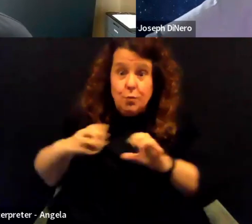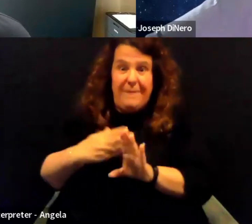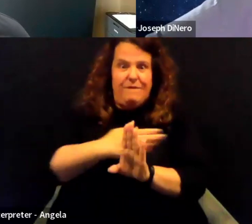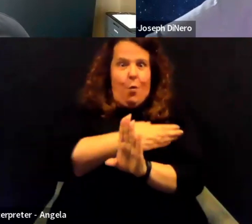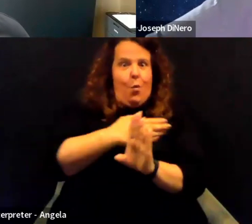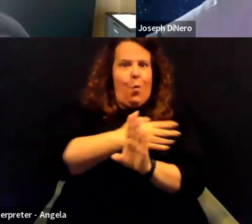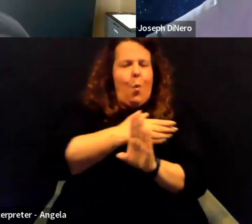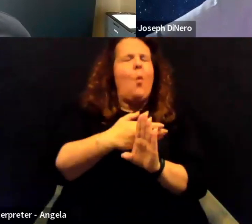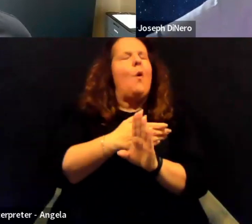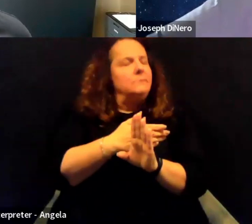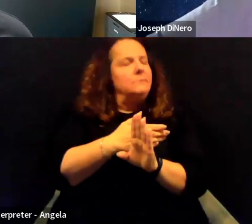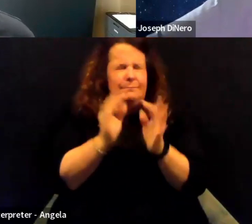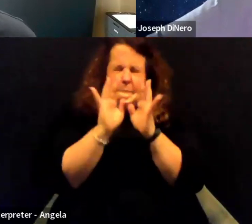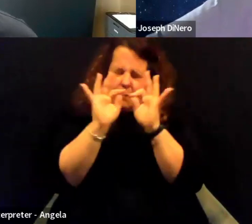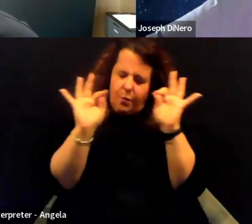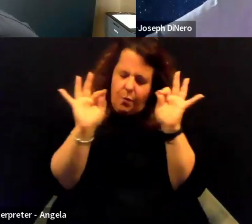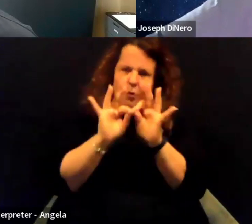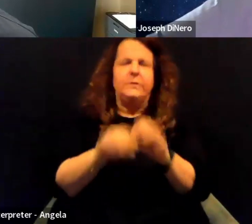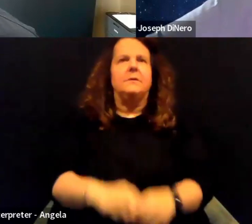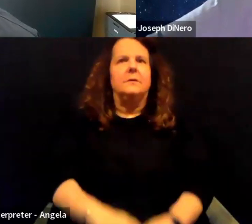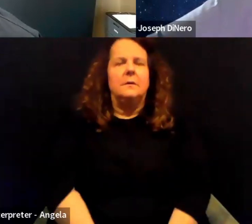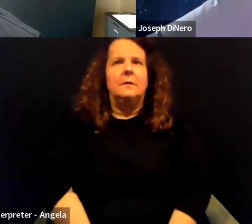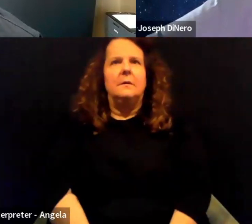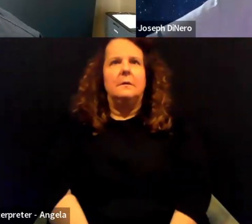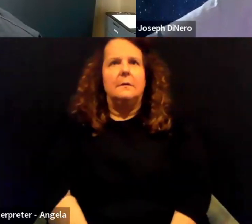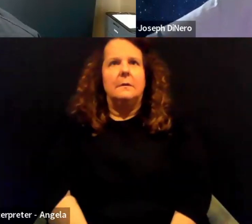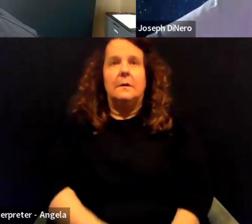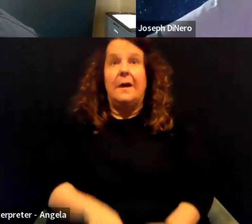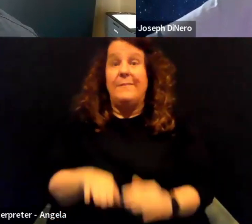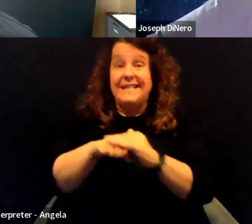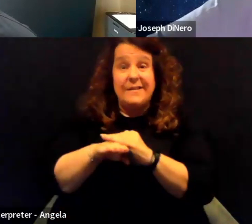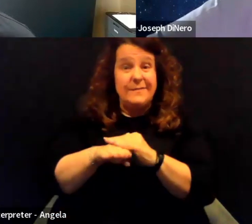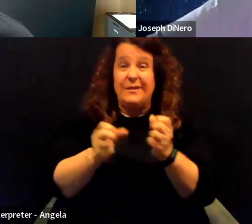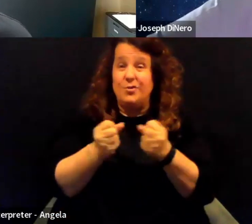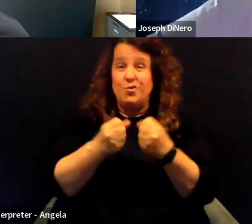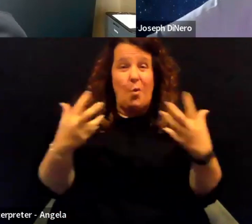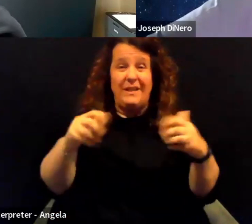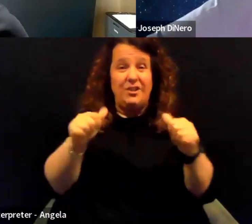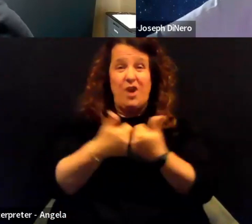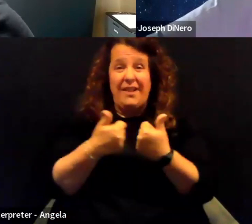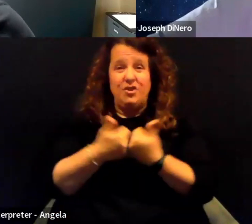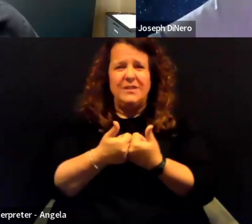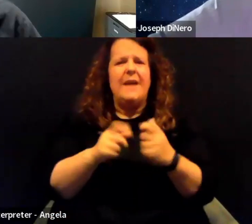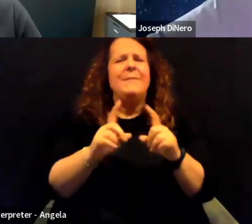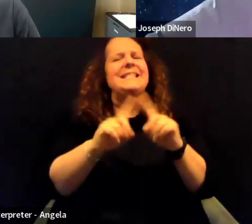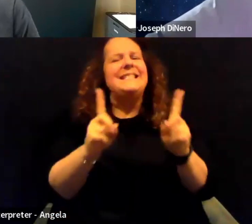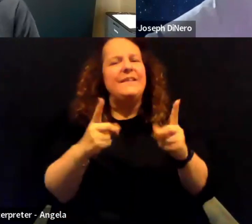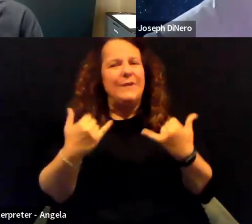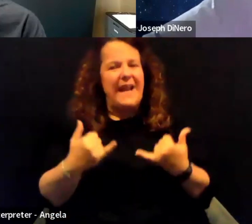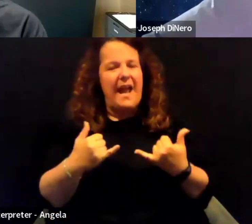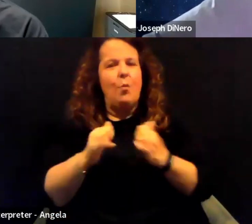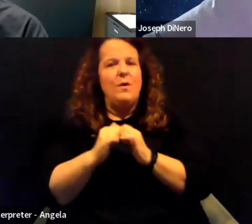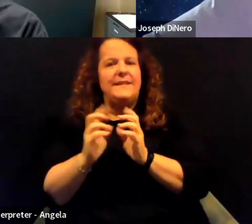the accessibility side, I had so many challenges with, you know, trying to, it's a little bit different now with digital textbooks, but at